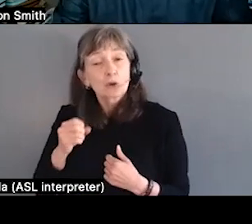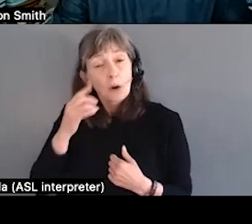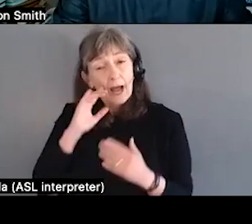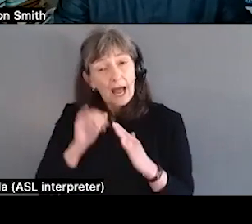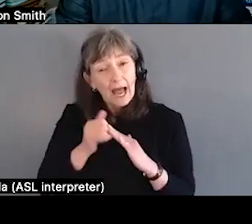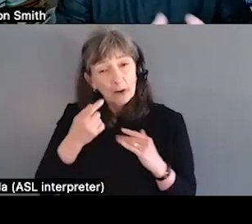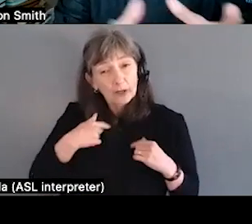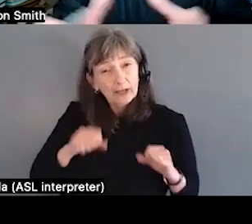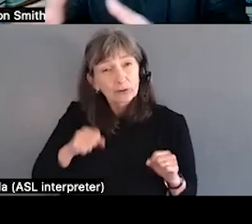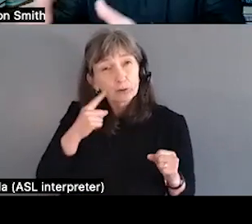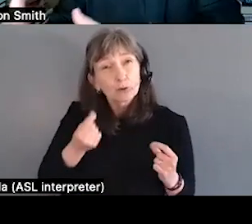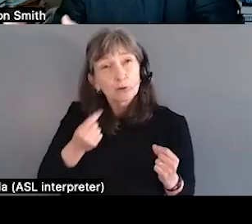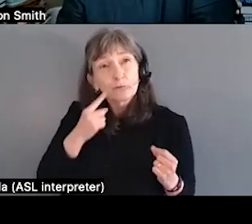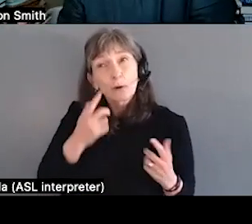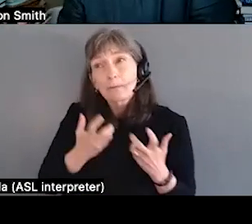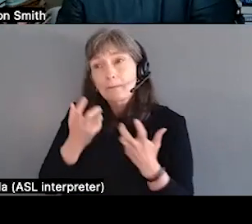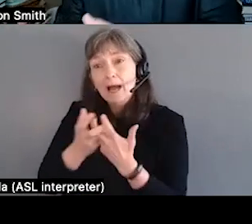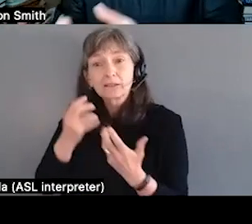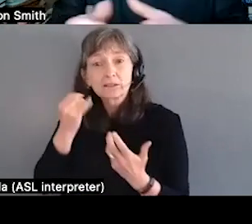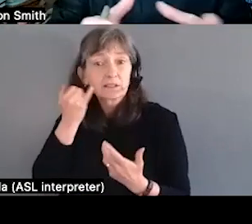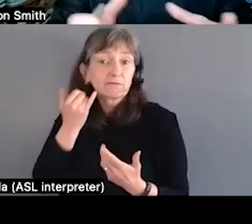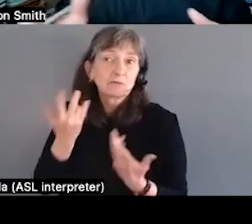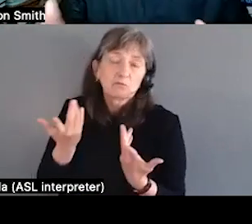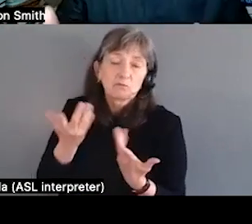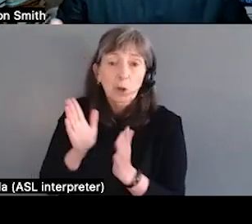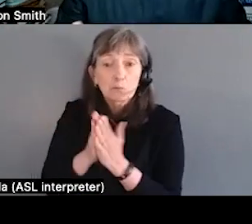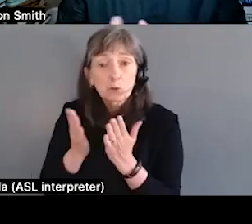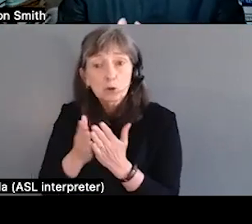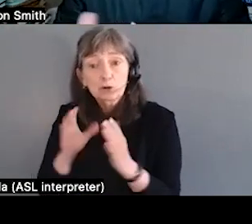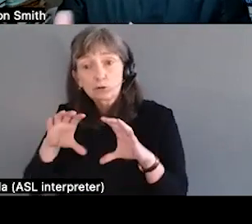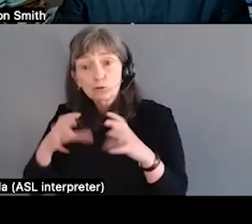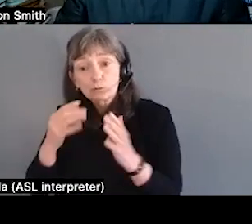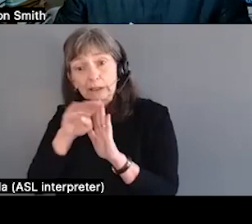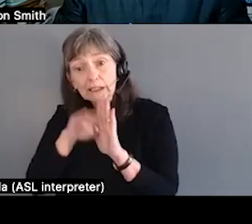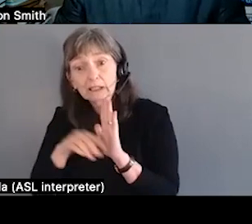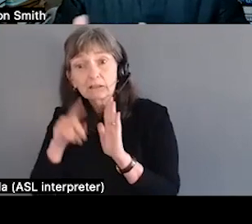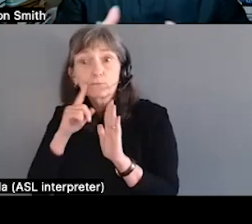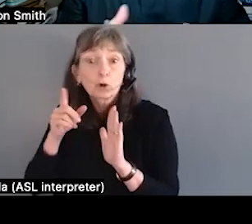in books for children or whatever," and it's to be able to have your own custom hierarchy